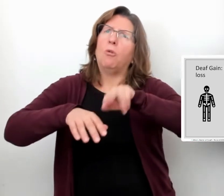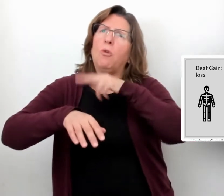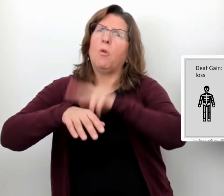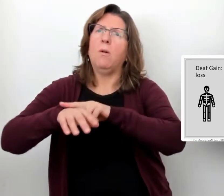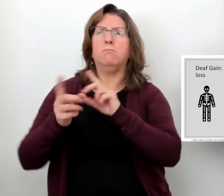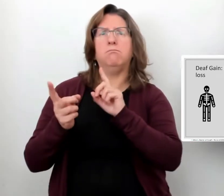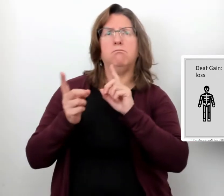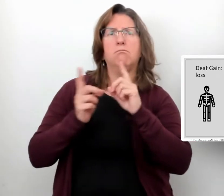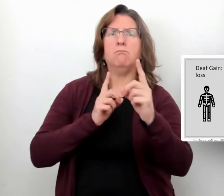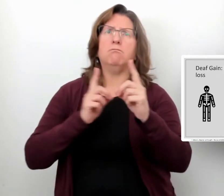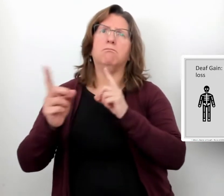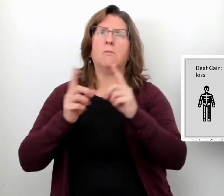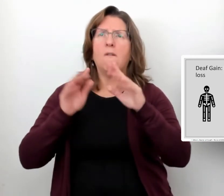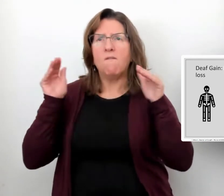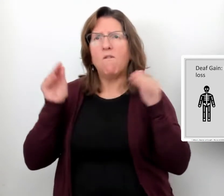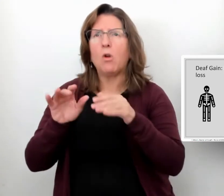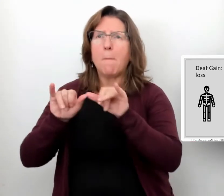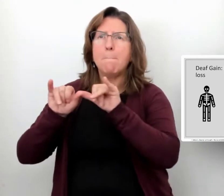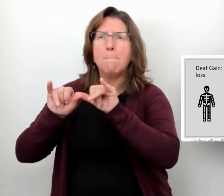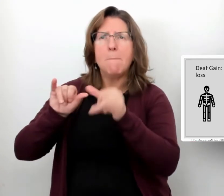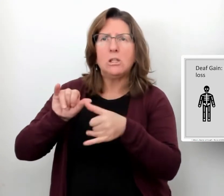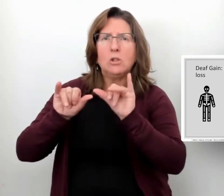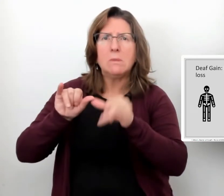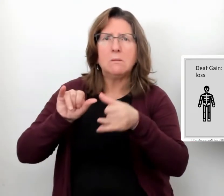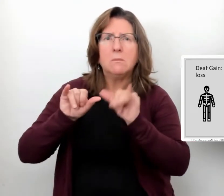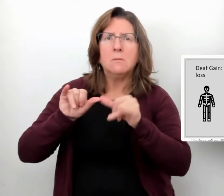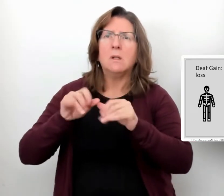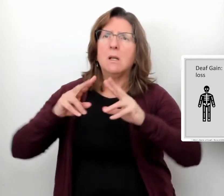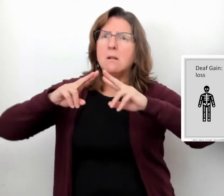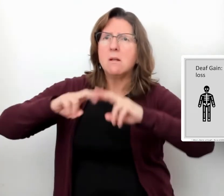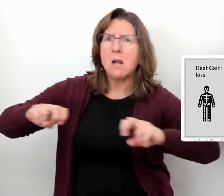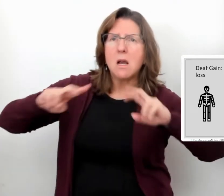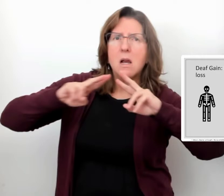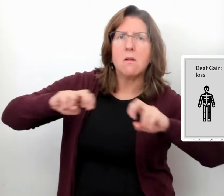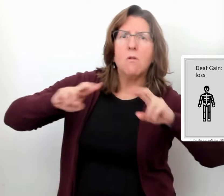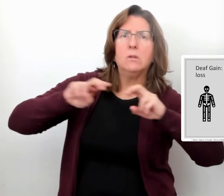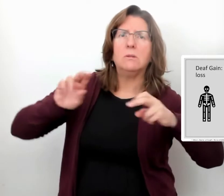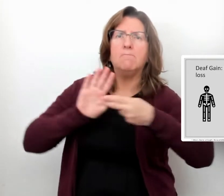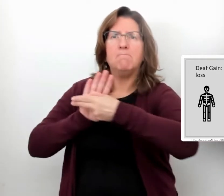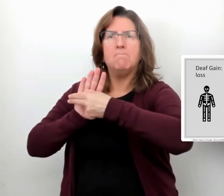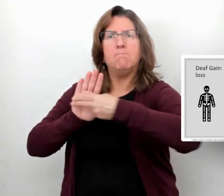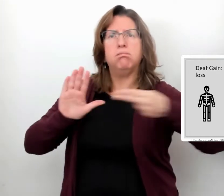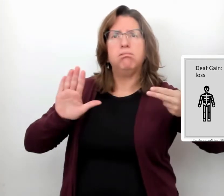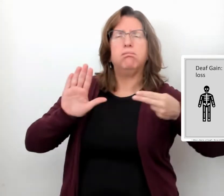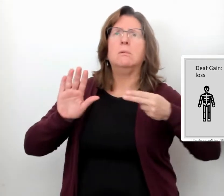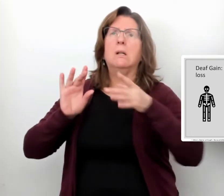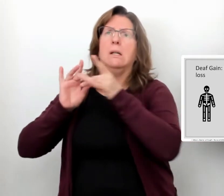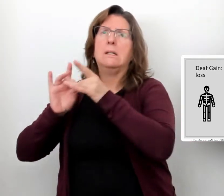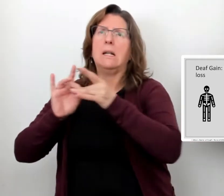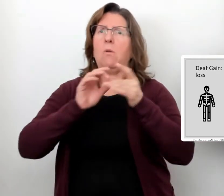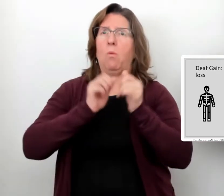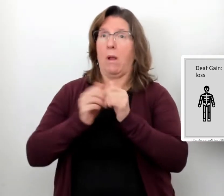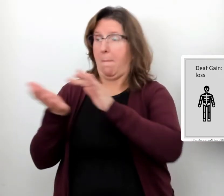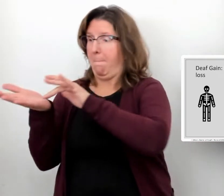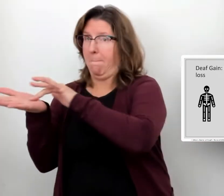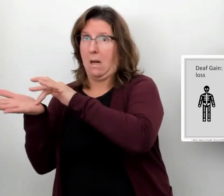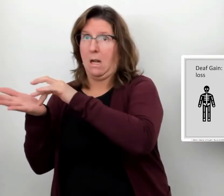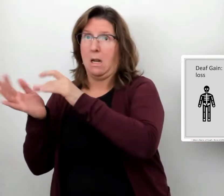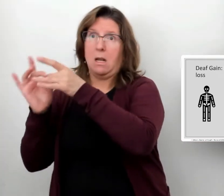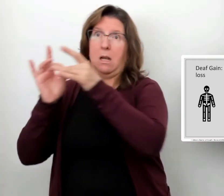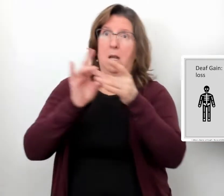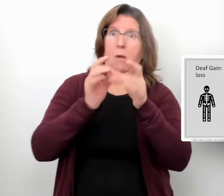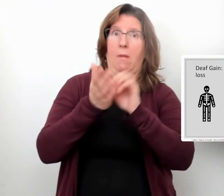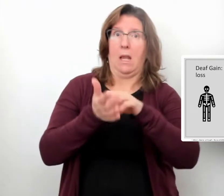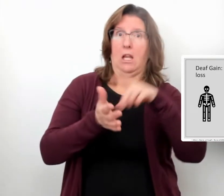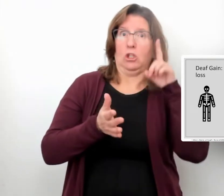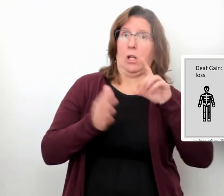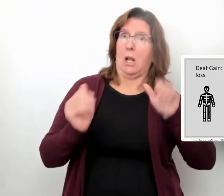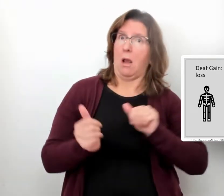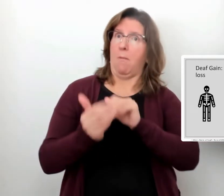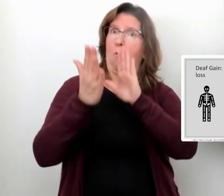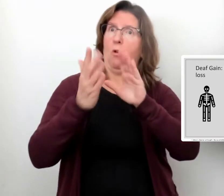Normalcy discourses focused on measurement, diagnosis and a medico-educational approach to rehabilitation.